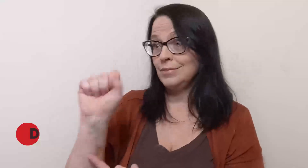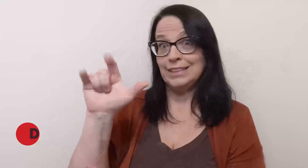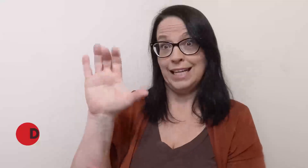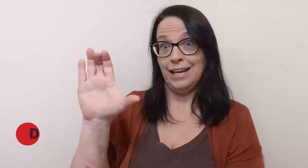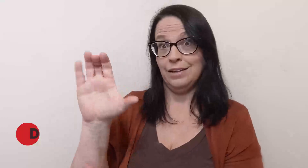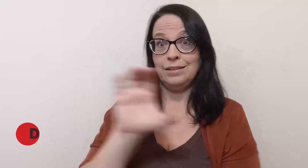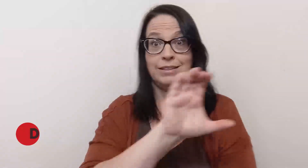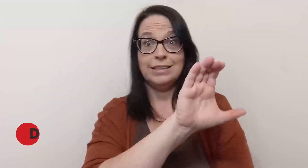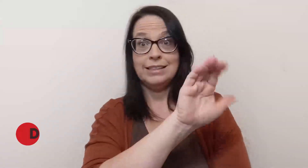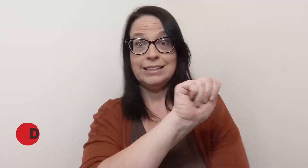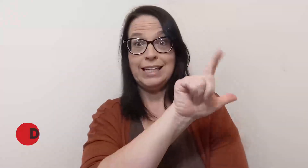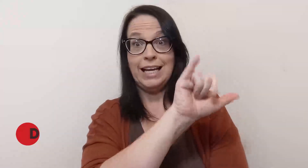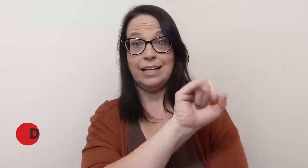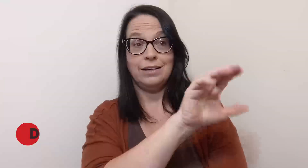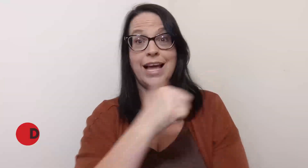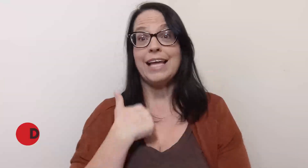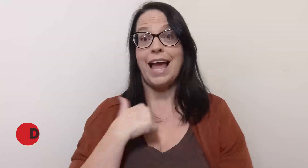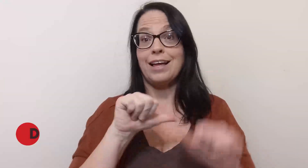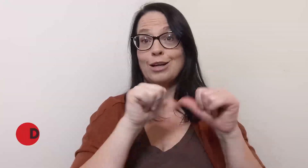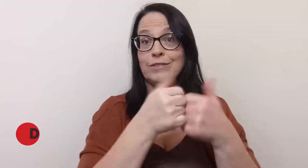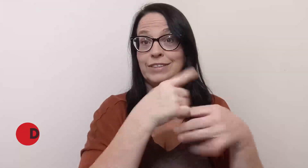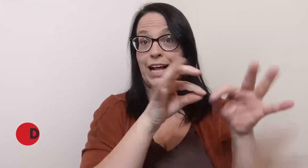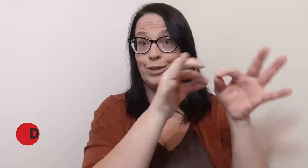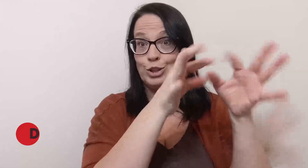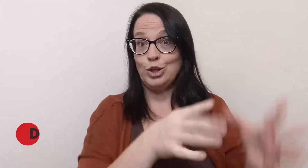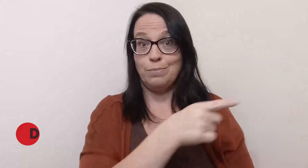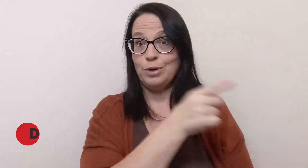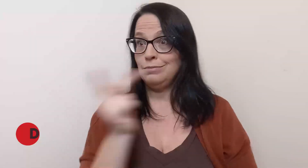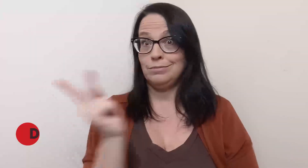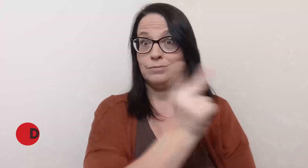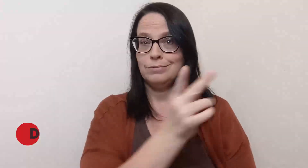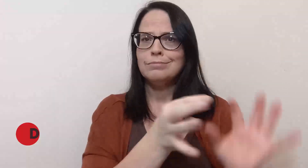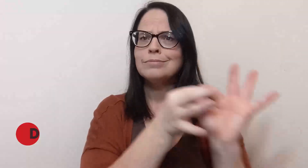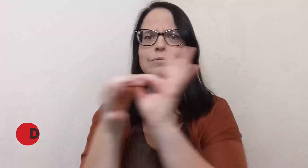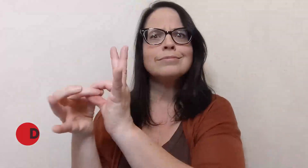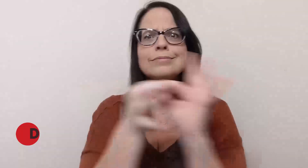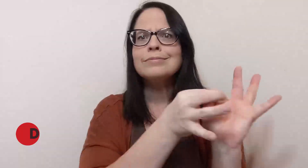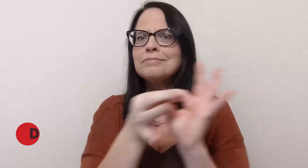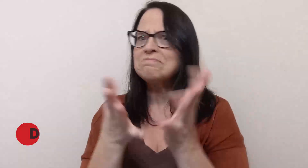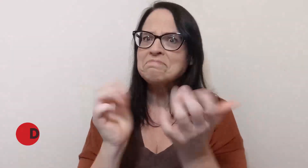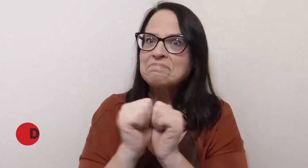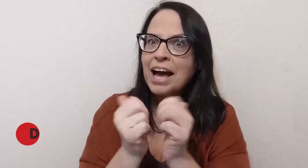[ROBYN]: How does SLIC relate to CASLI, Canadian Association of Sign Language Interpreters?